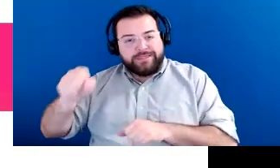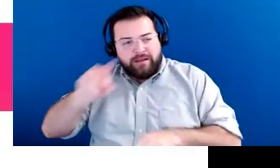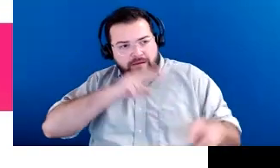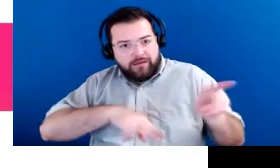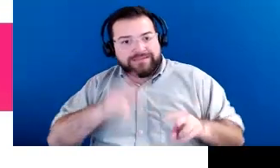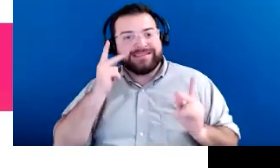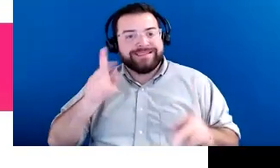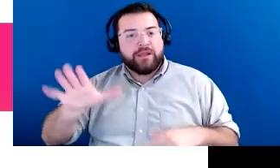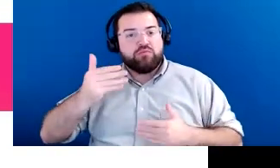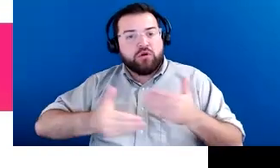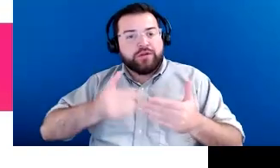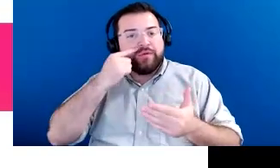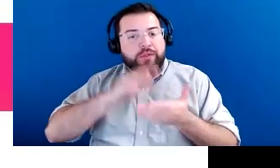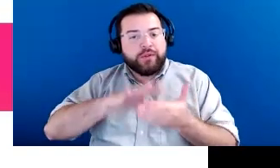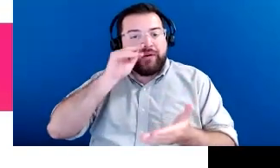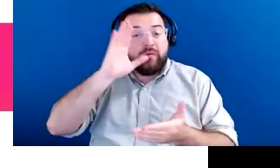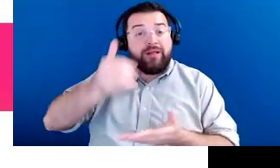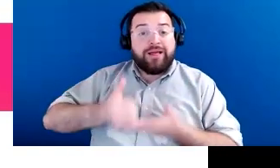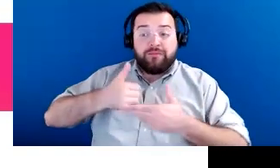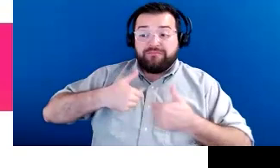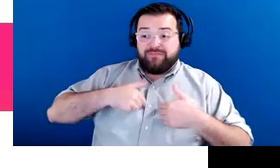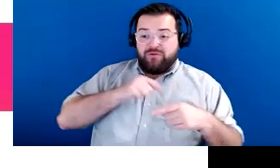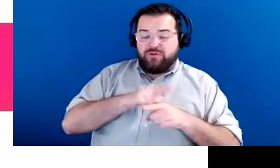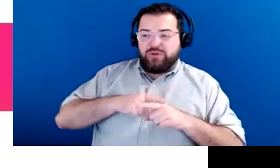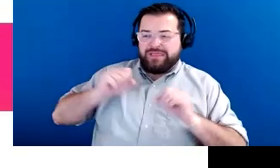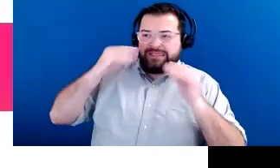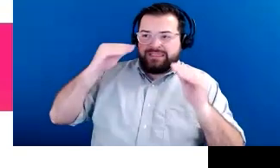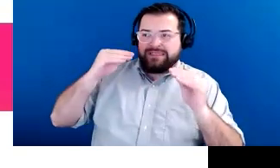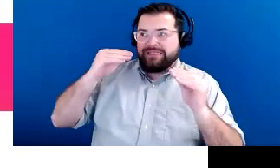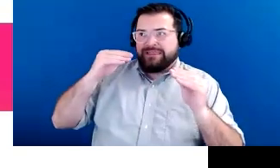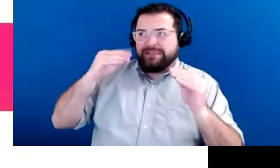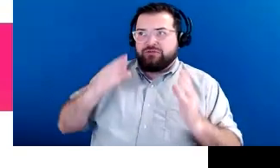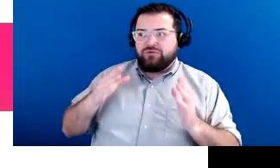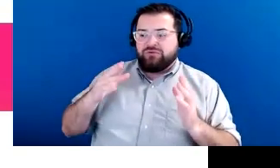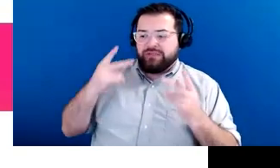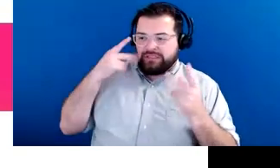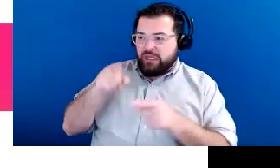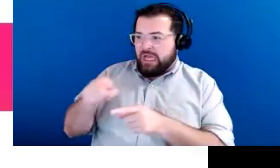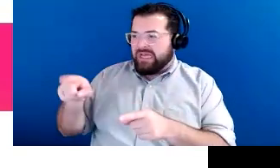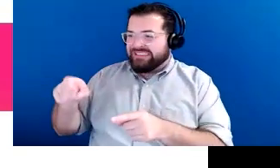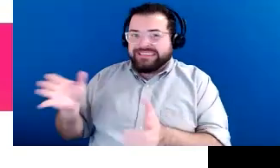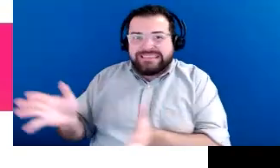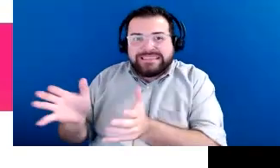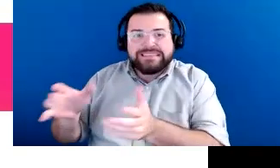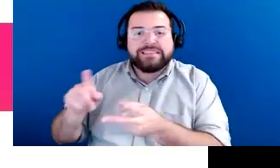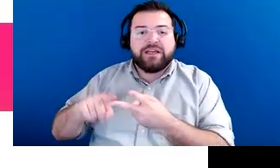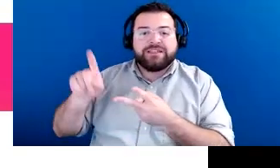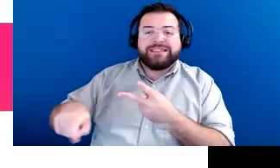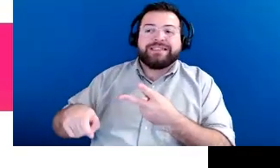progress and helps you to see who may need a nudge or who may need, you know, some additional help.